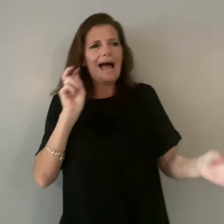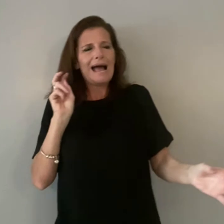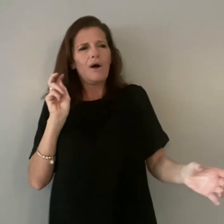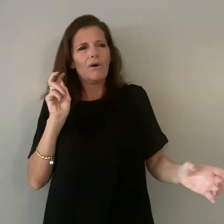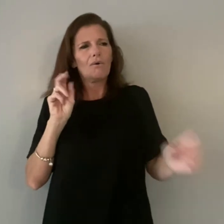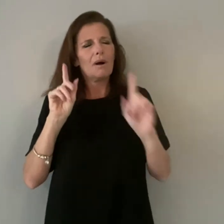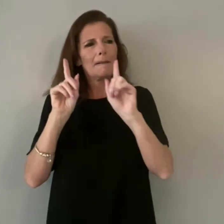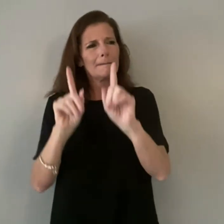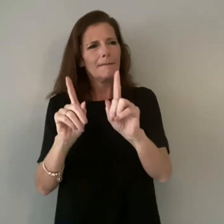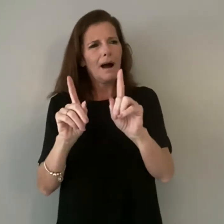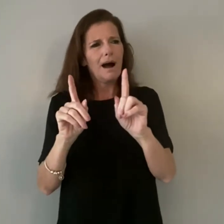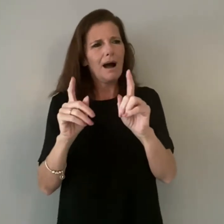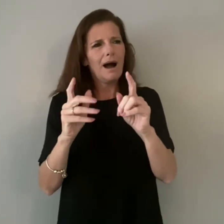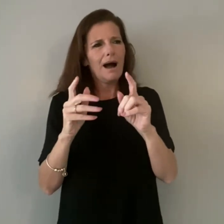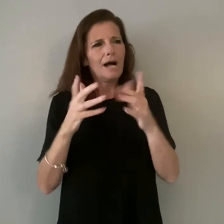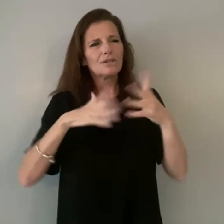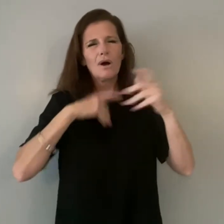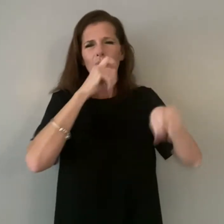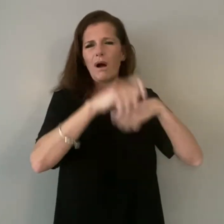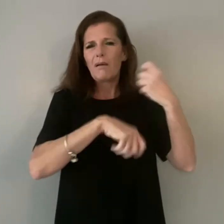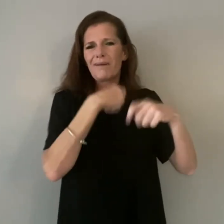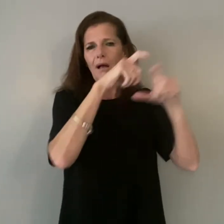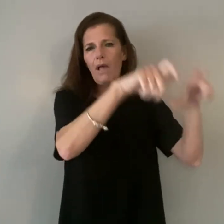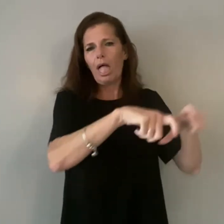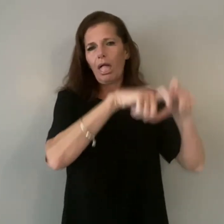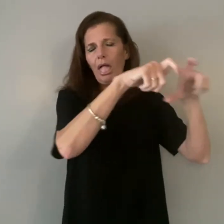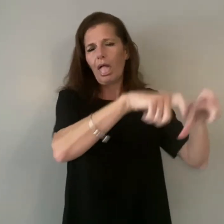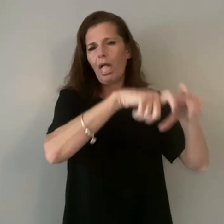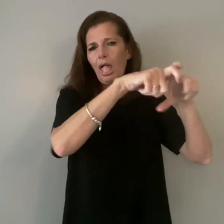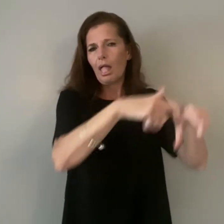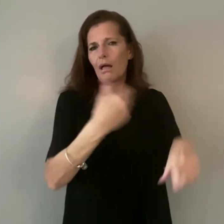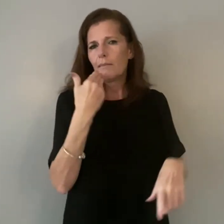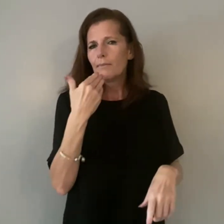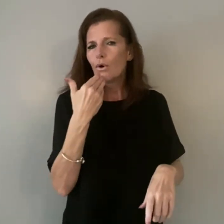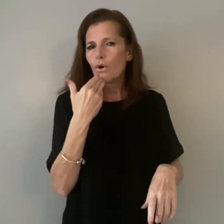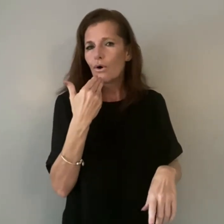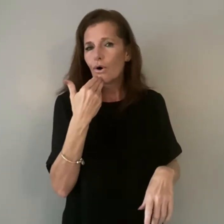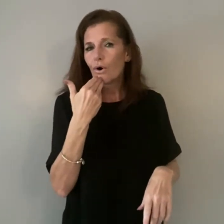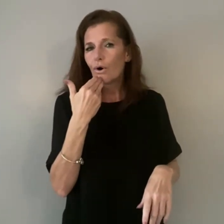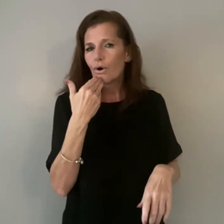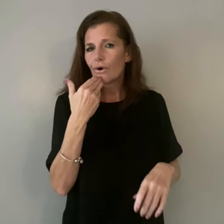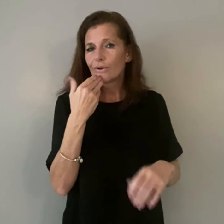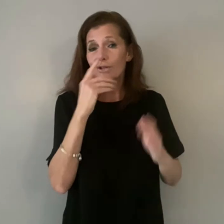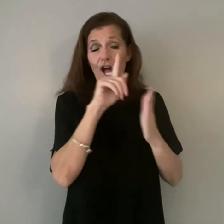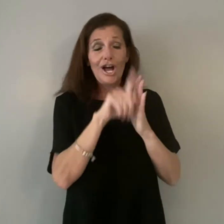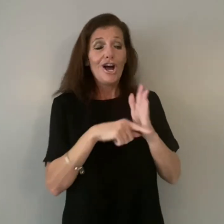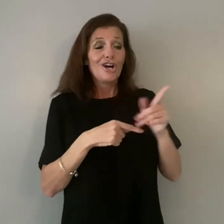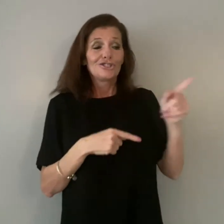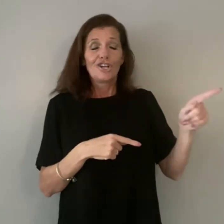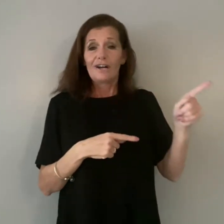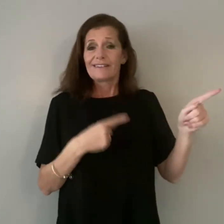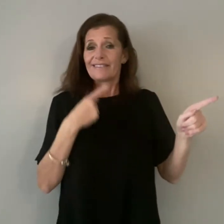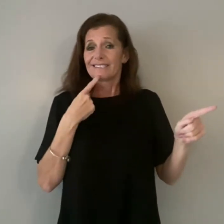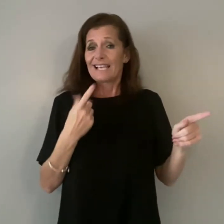but make sure it doesn't become stale at the same time. Yeah, Look, I would question any scenario in which